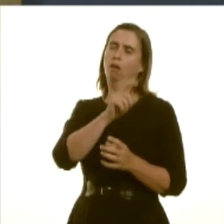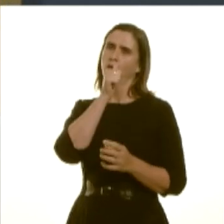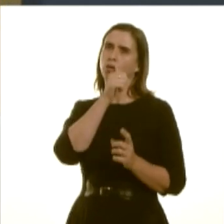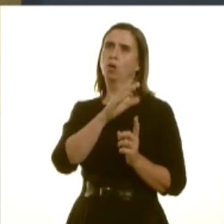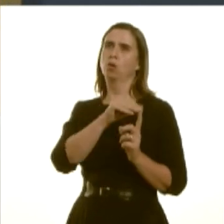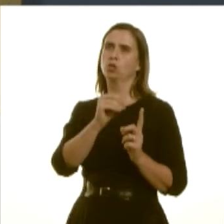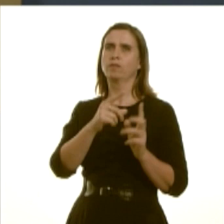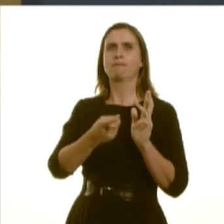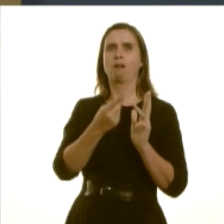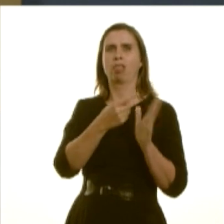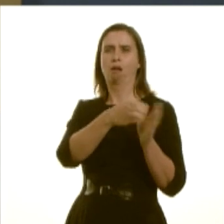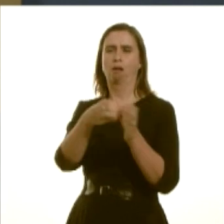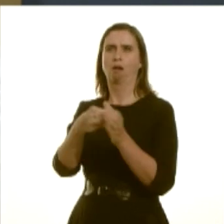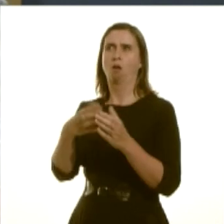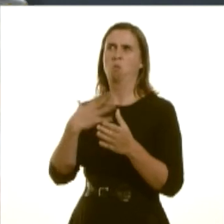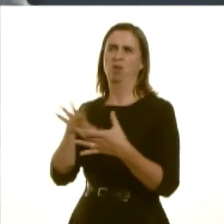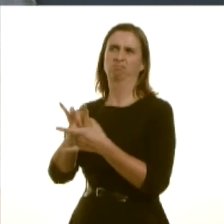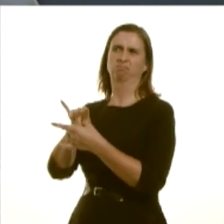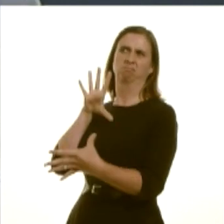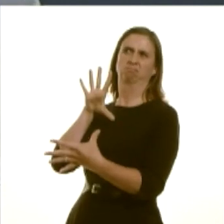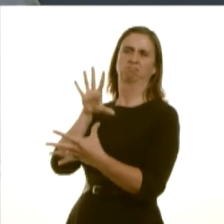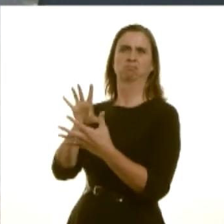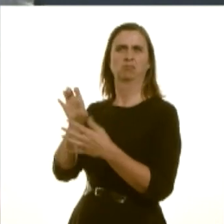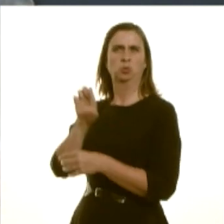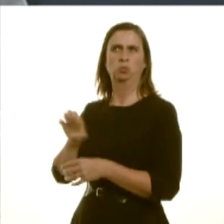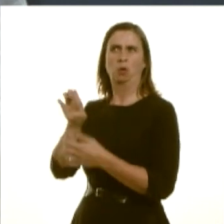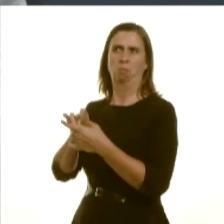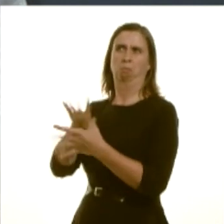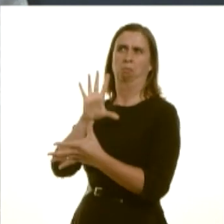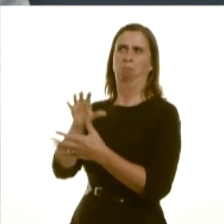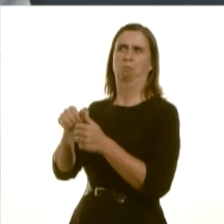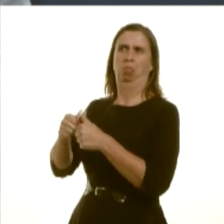broken. Does the First Minister agree with me that the effect on our small nation and